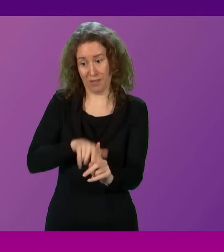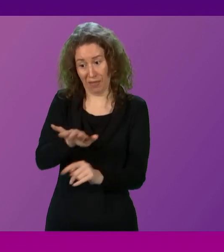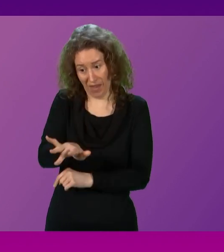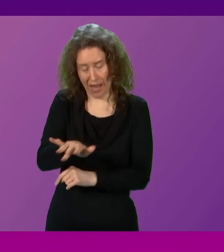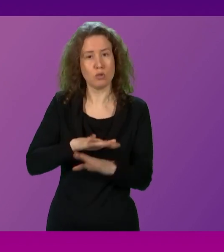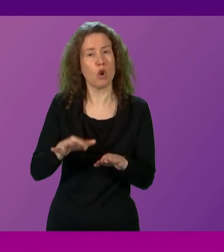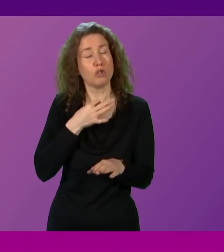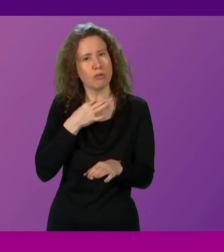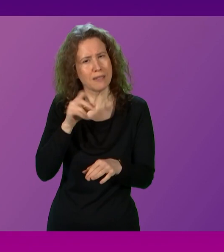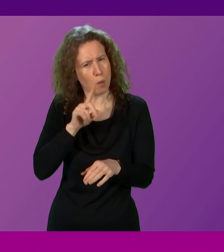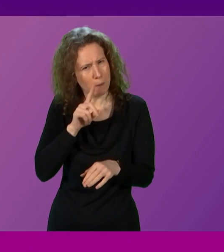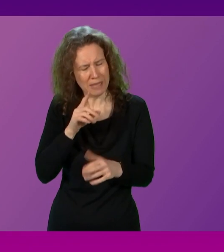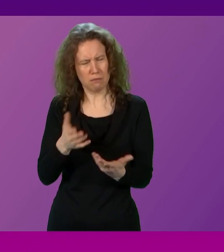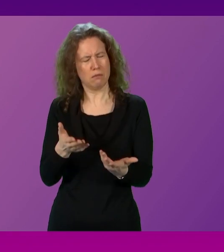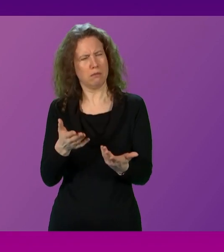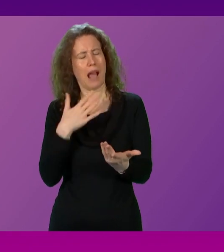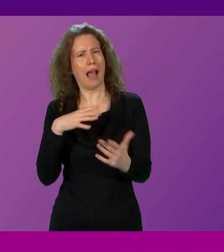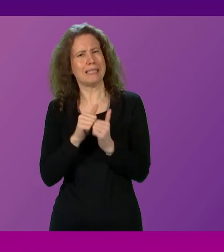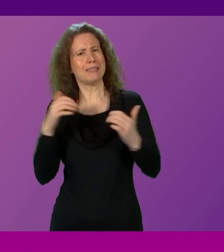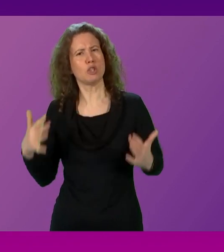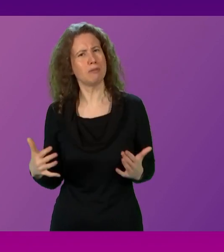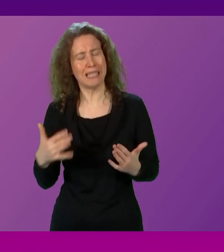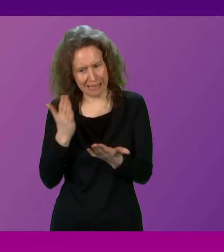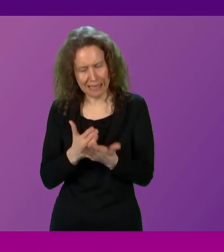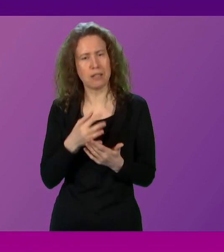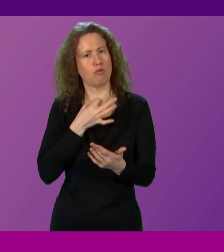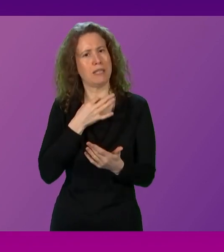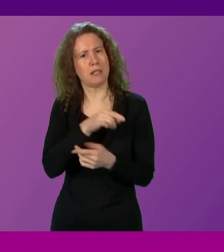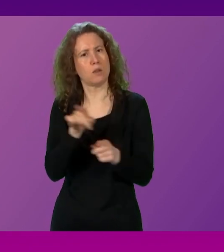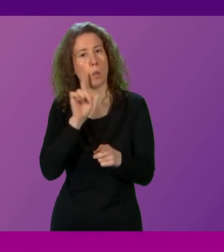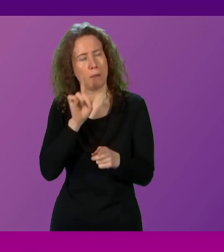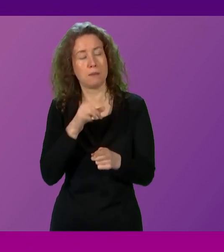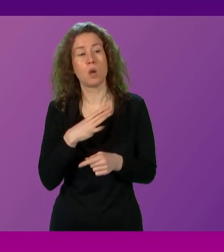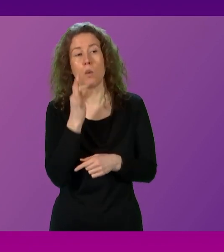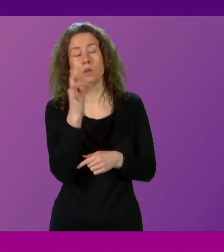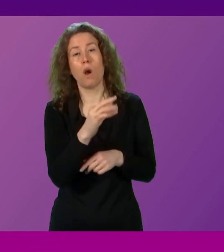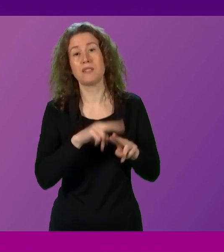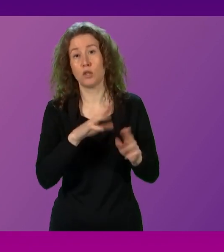Cornton Vale could be a risk to women. I cannot agree with her. I ask the First Minister whether